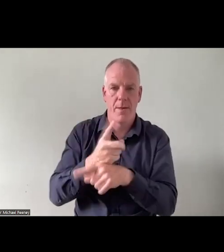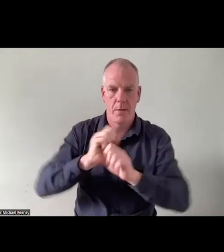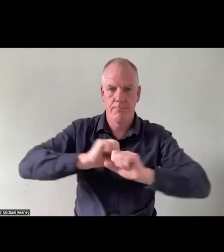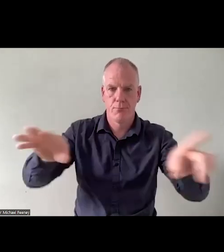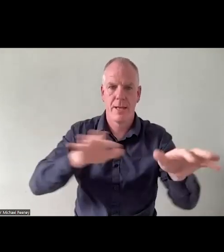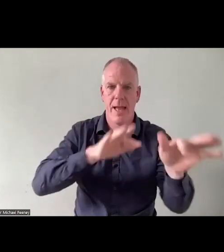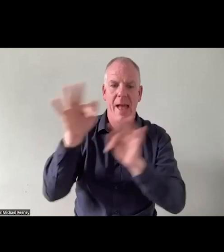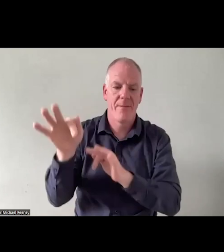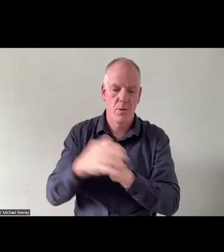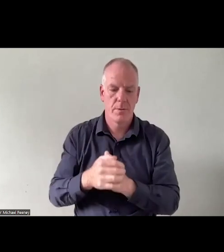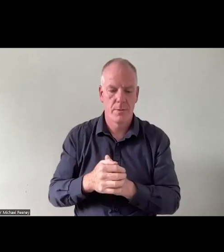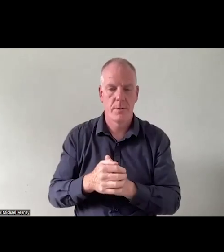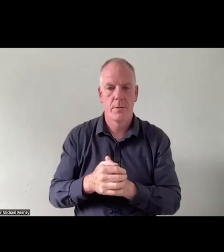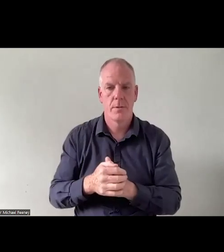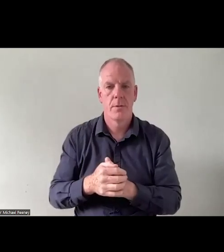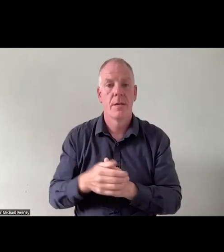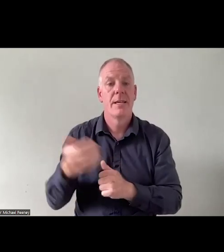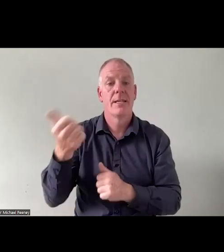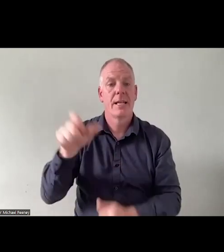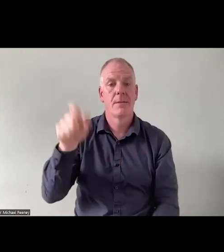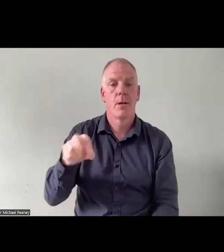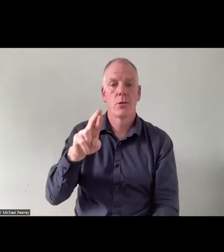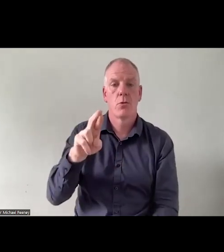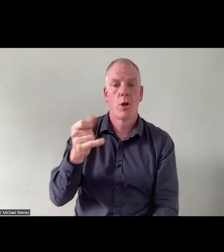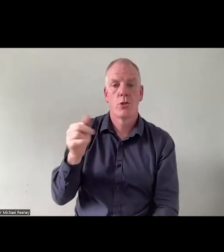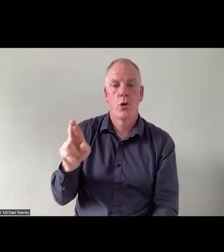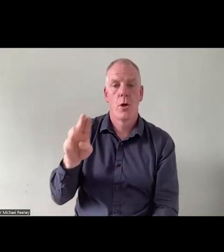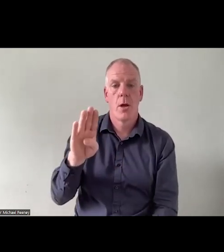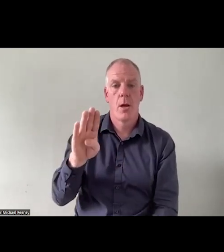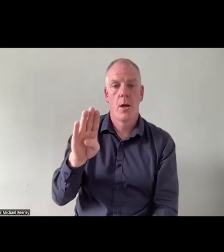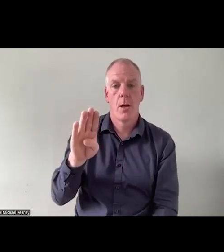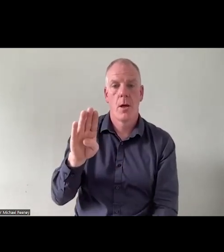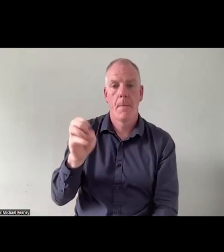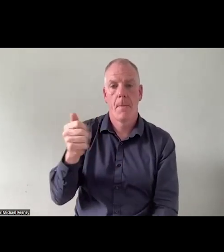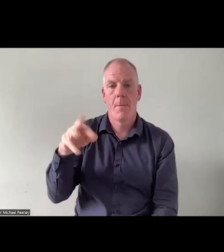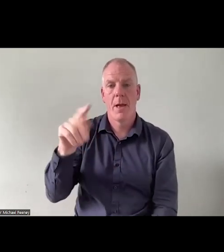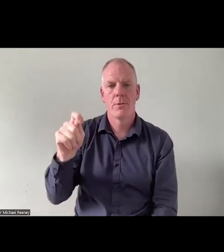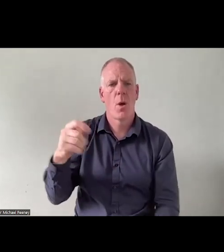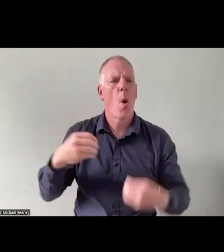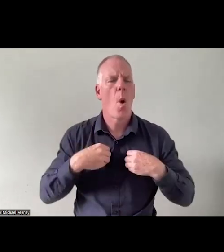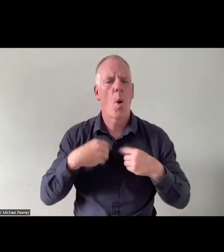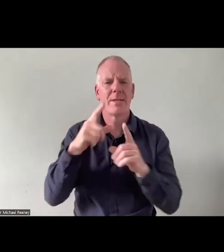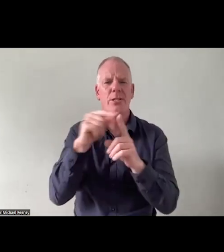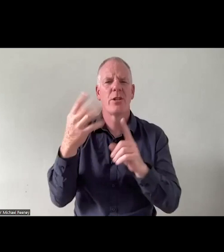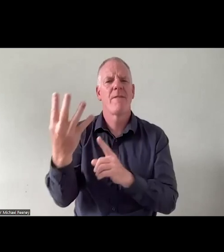So, our next speaker is Roger Beaumont, who is the owner of Digital 4, which is the market leader in systems that deliver prepared